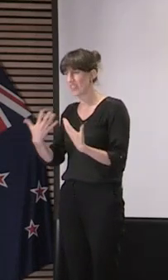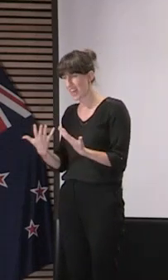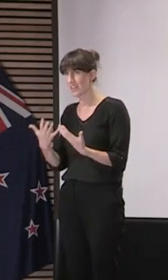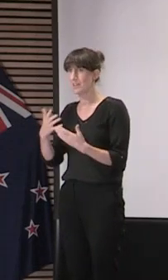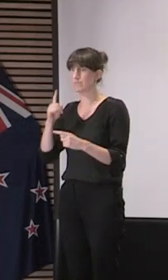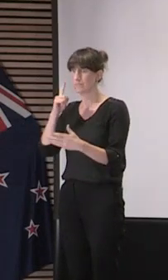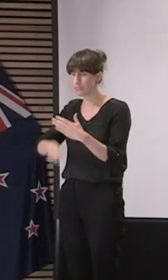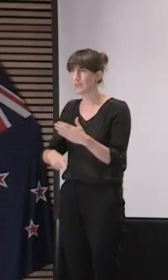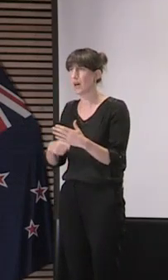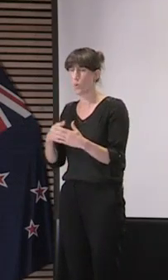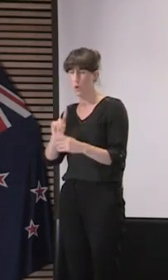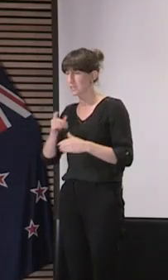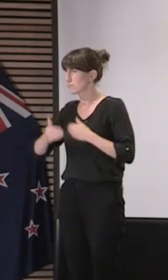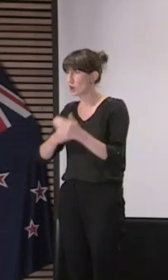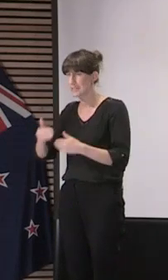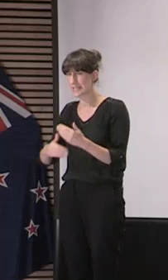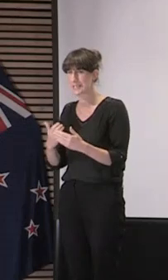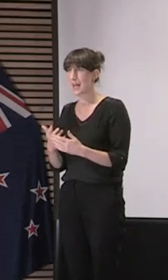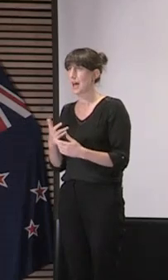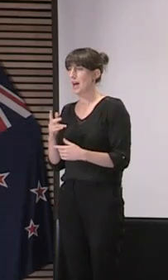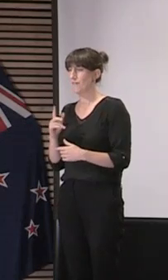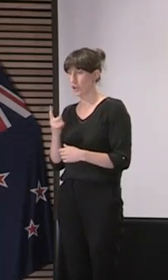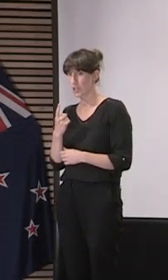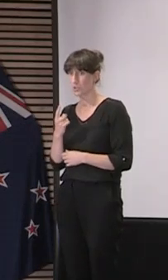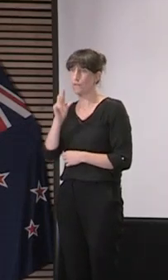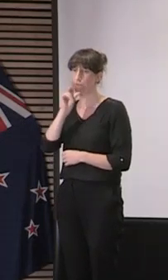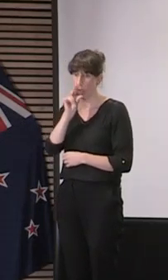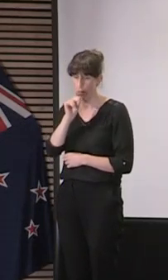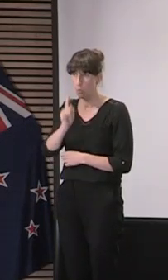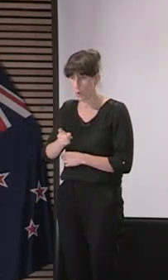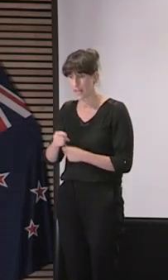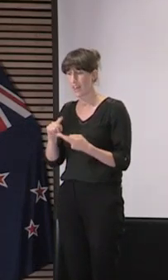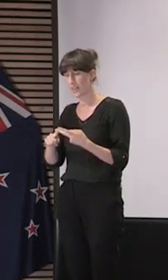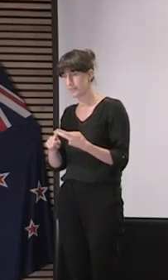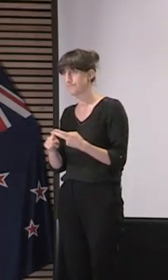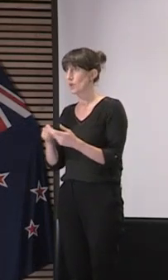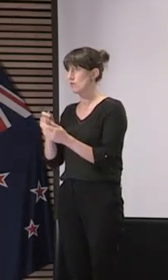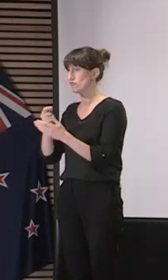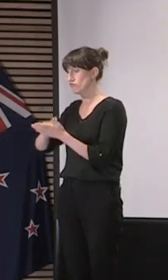someone gets from getting a warning the first time to being prosecuted? How many times do they have to be